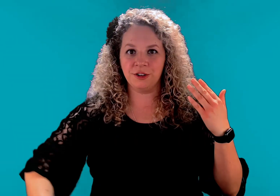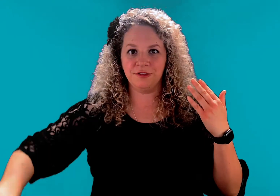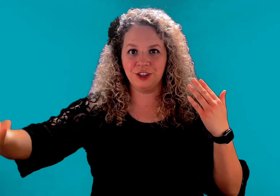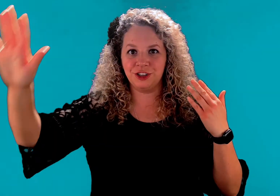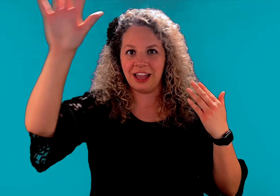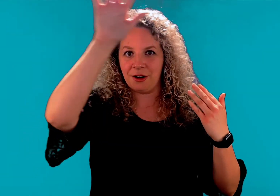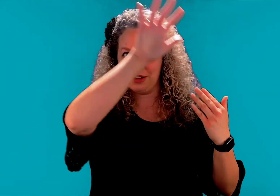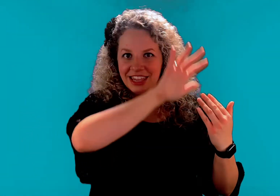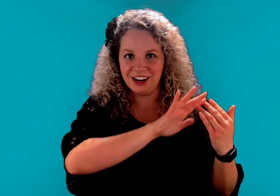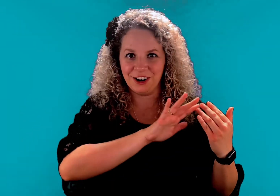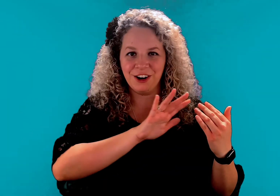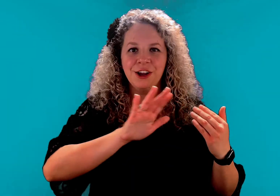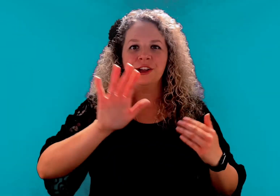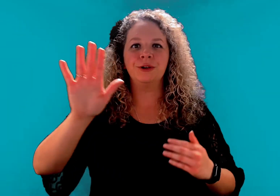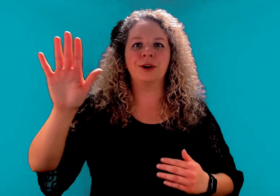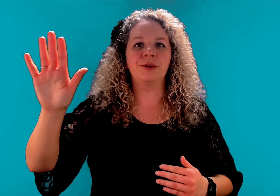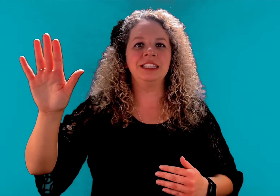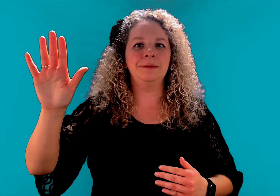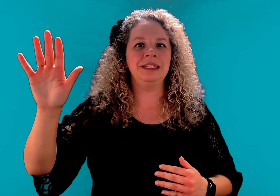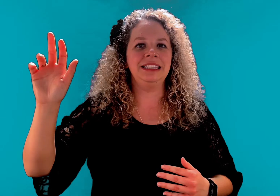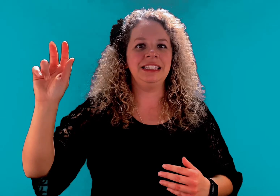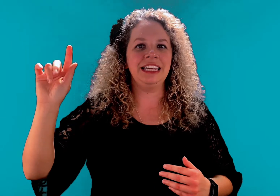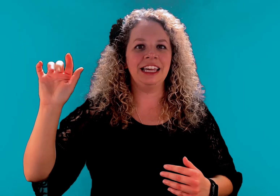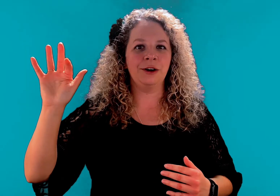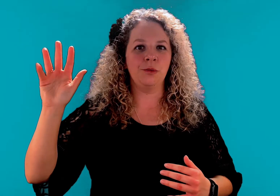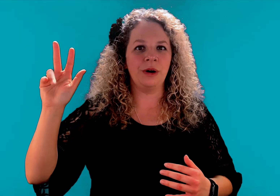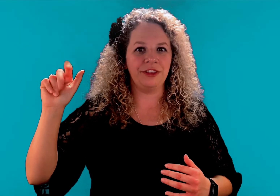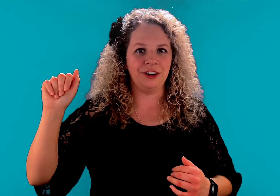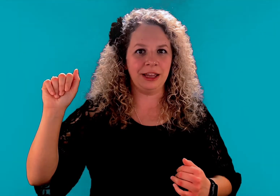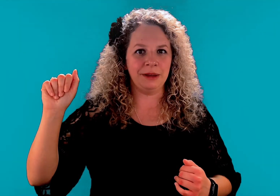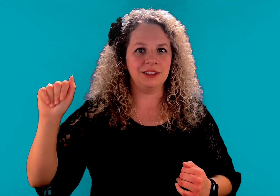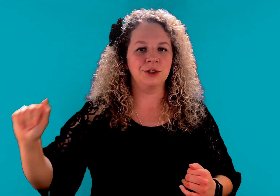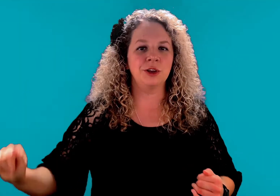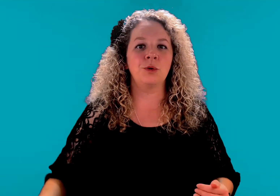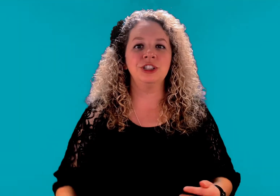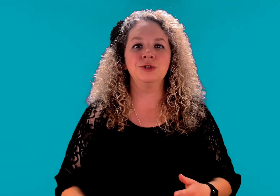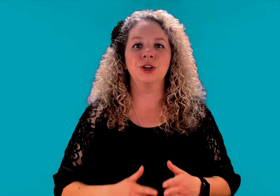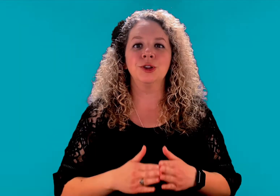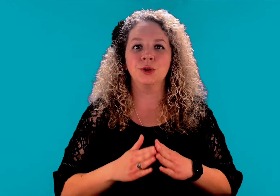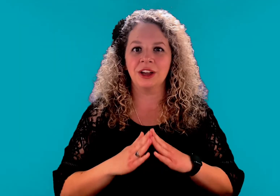vision out here, you are going to be seeing what their name is. So i want you to look